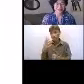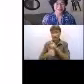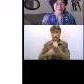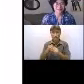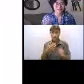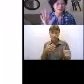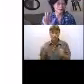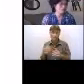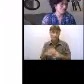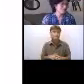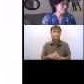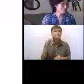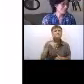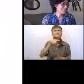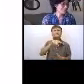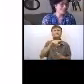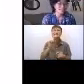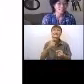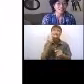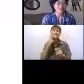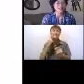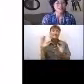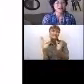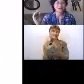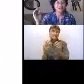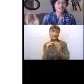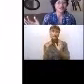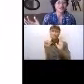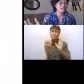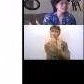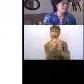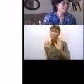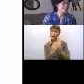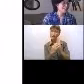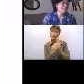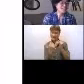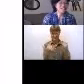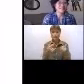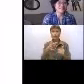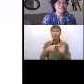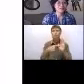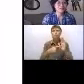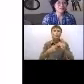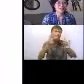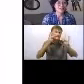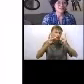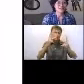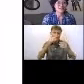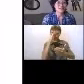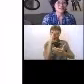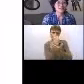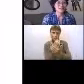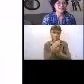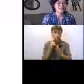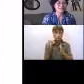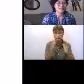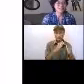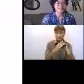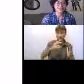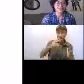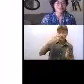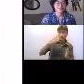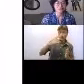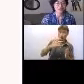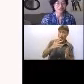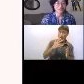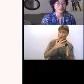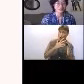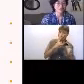of how it would look like. You have your intended strategy, and then you have unrealized strategy,